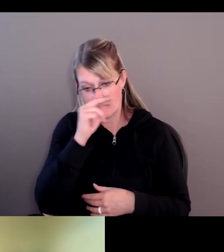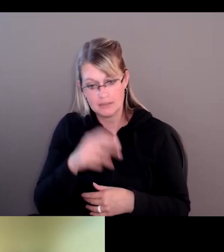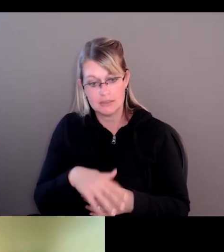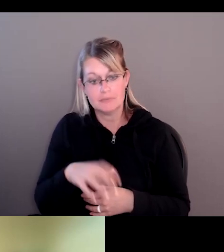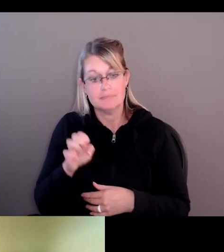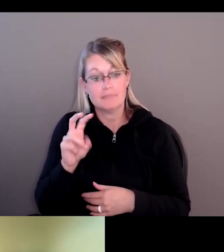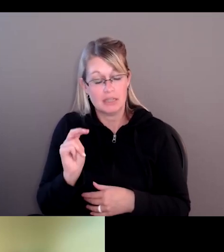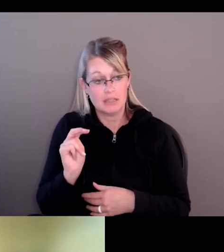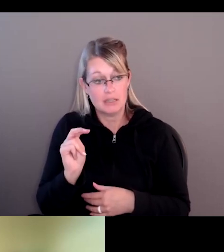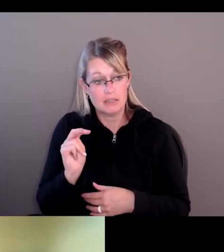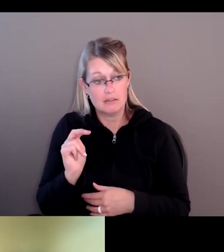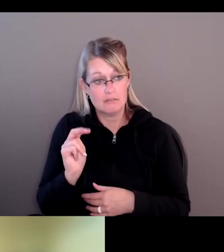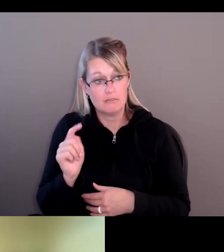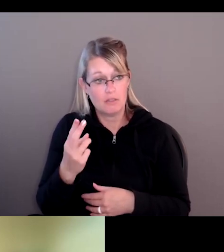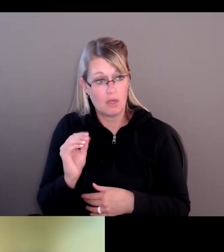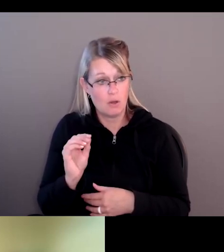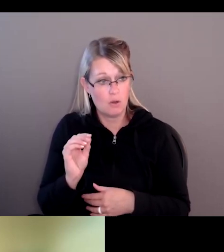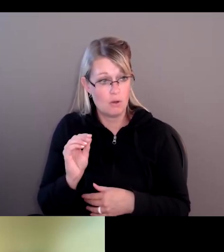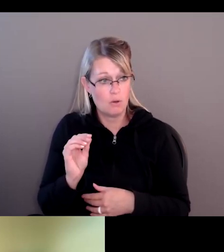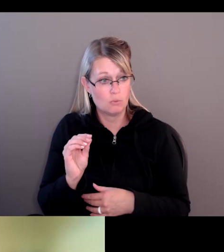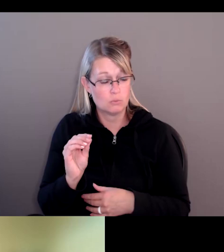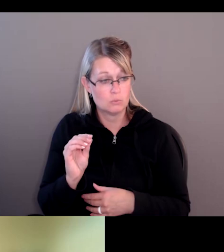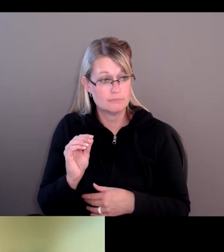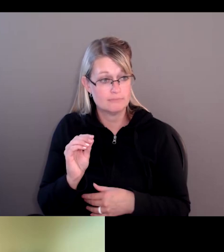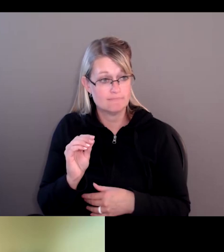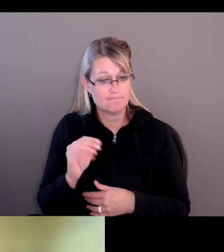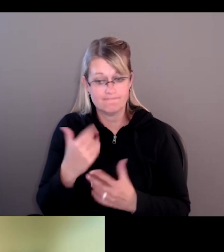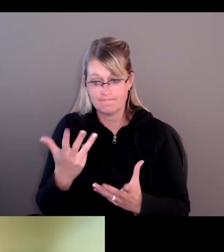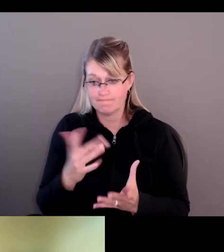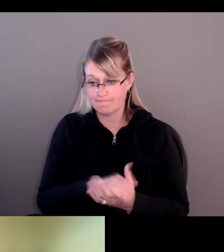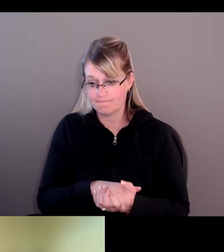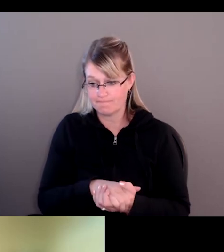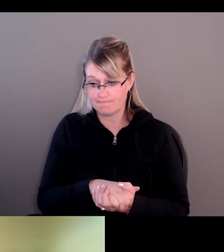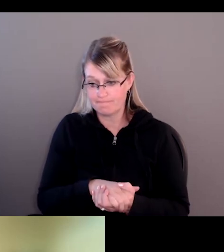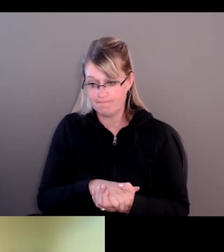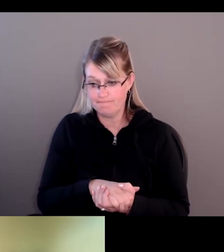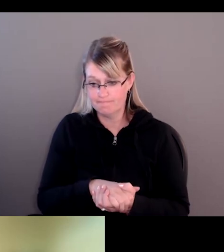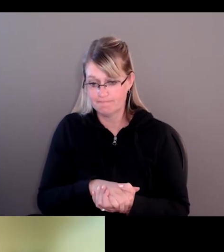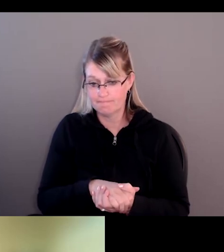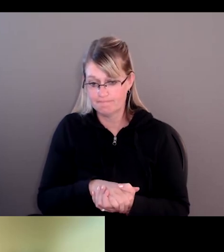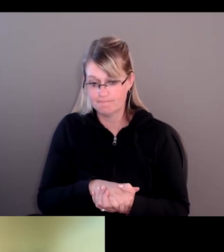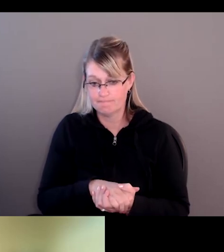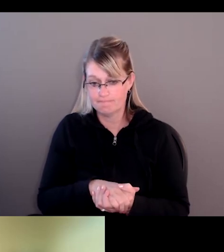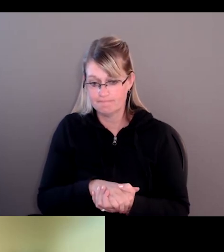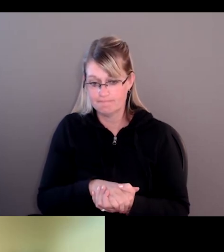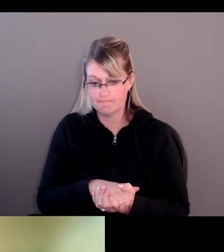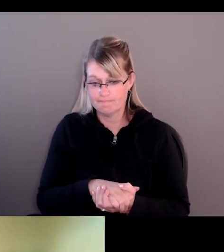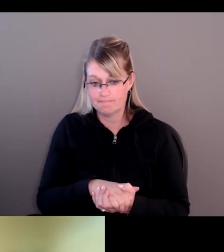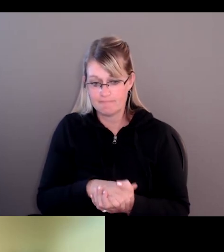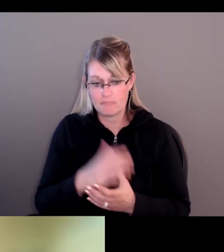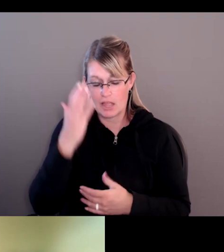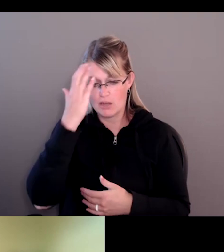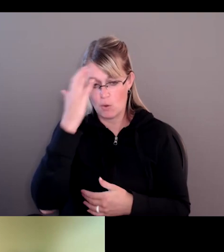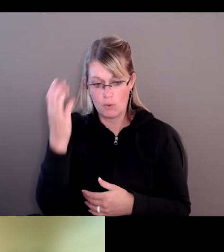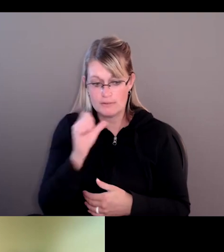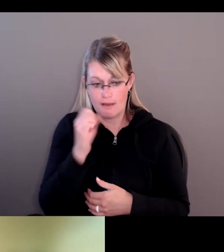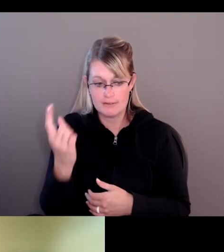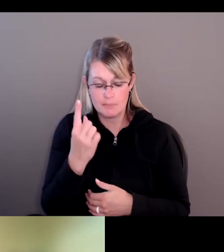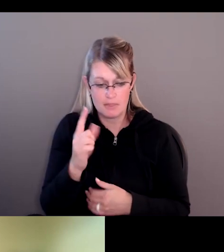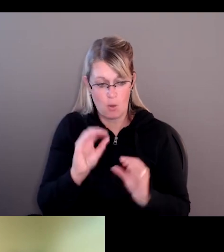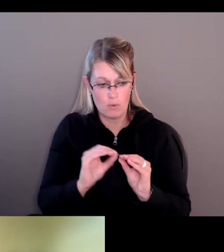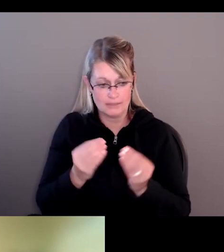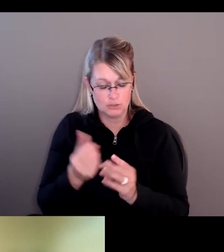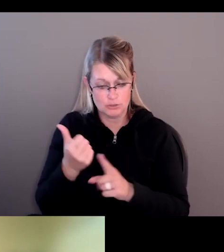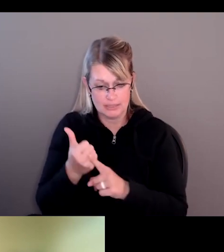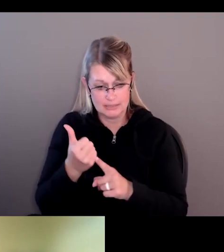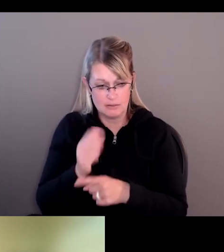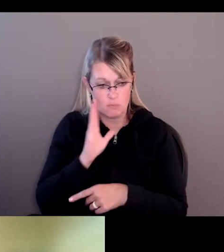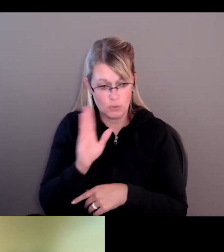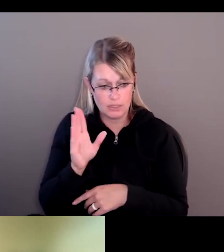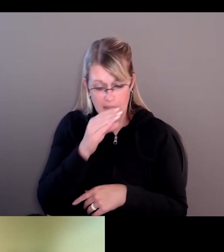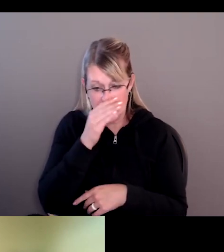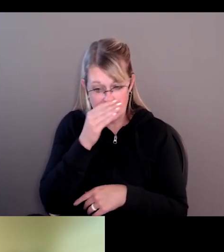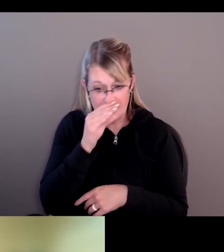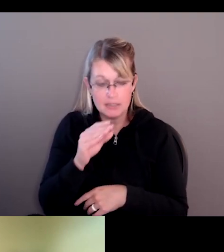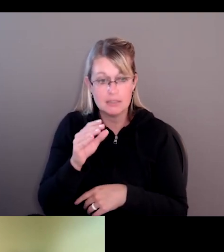though -- even though it's not something that the organization necessarily does specifically as I am